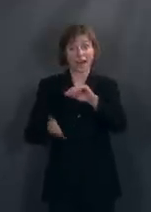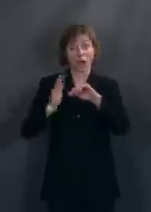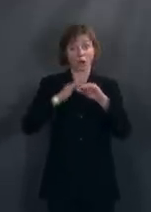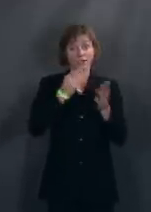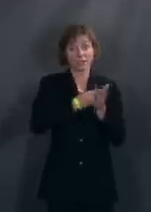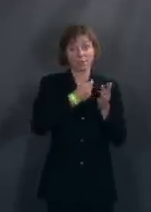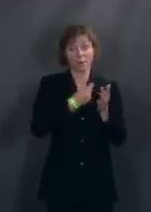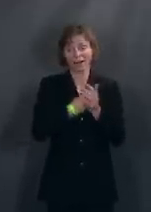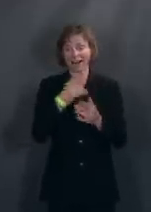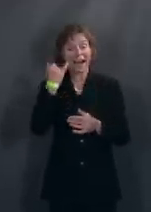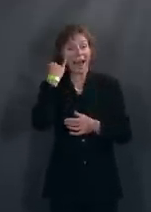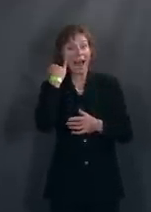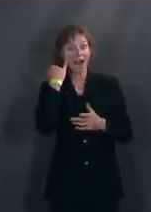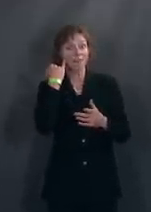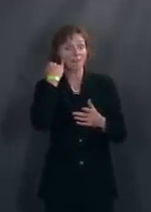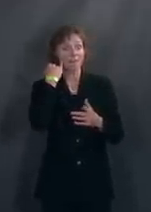without congressional action?